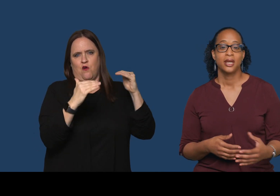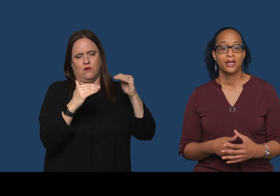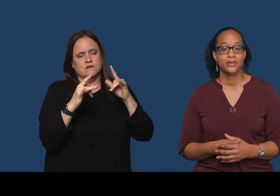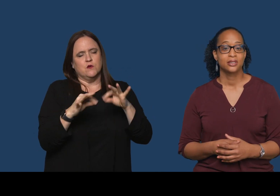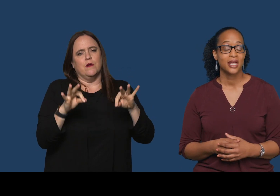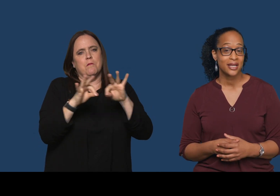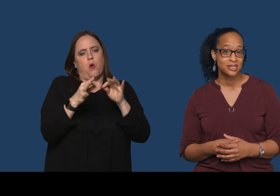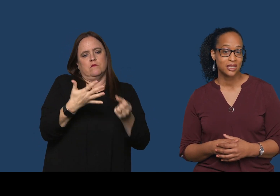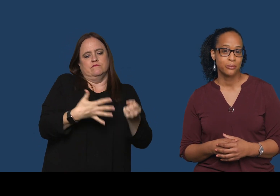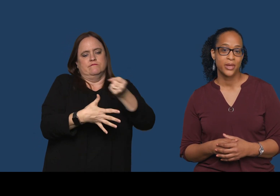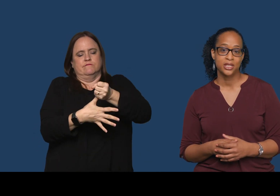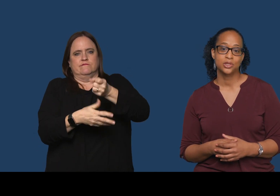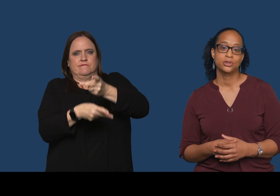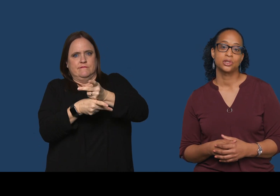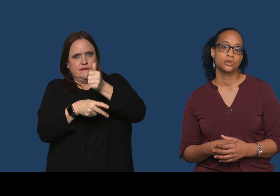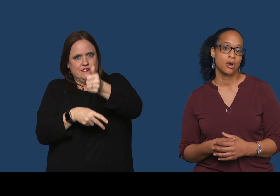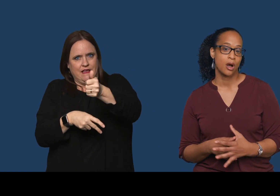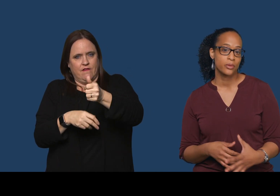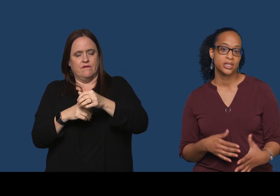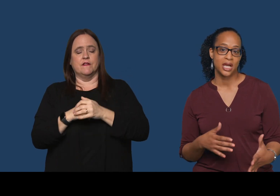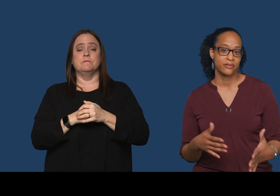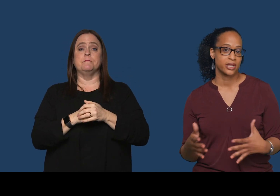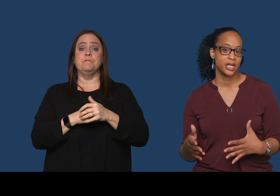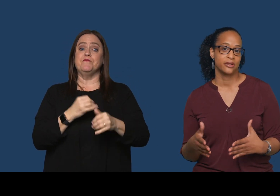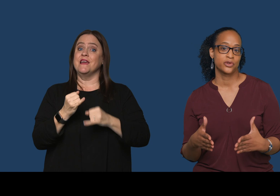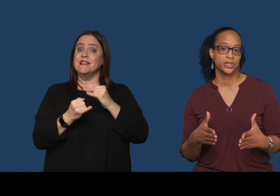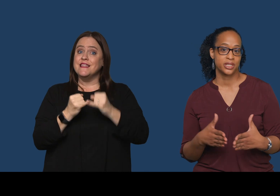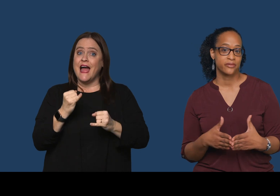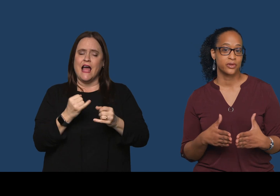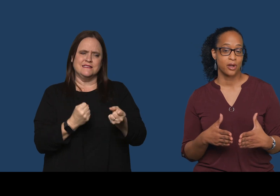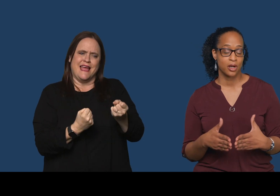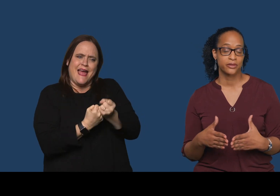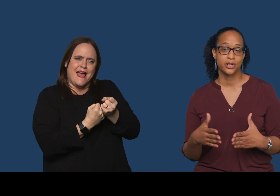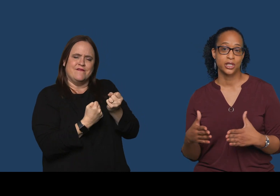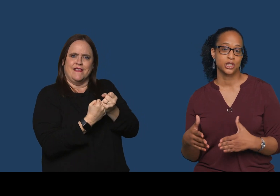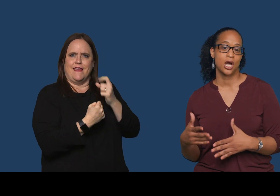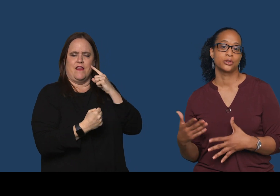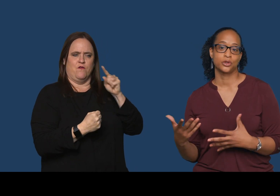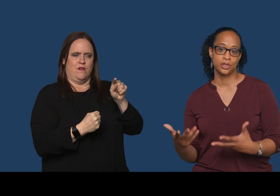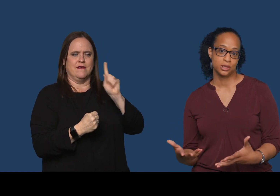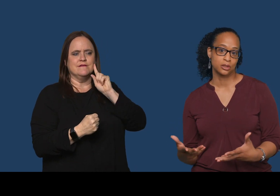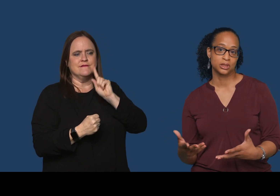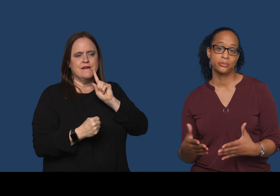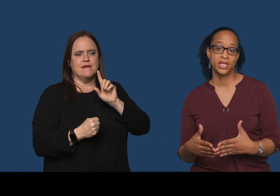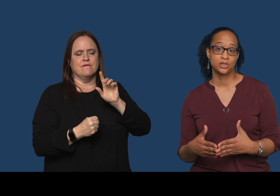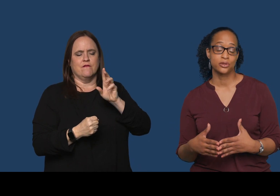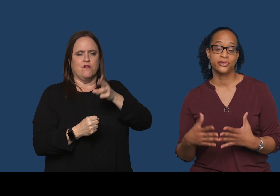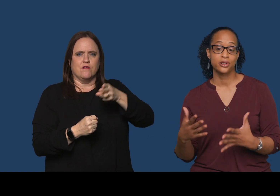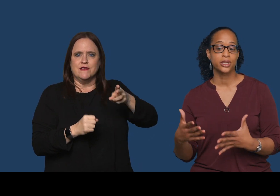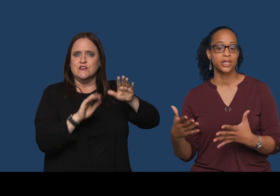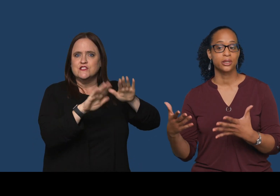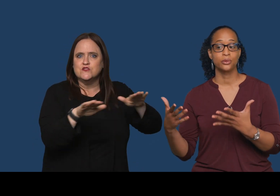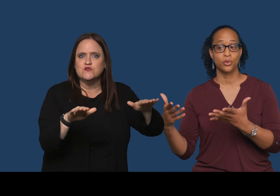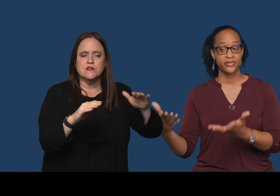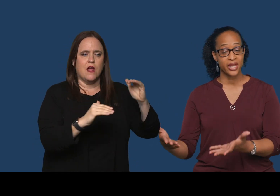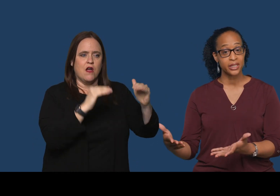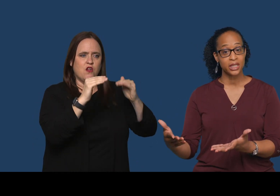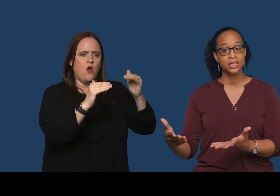And then lastly, make sure that you're always advocating for the deaf and hard-of-hearing child or adult to make sure they're getting what they need